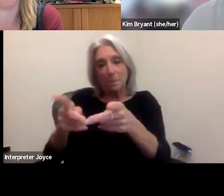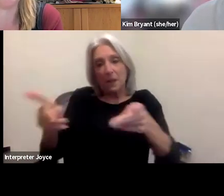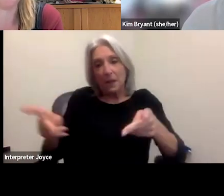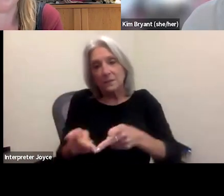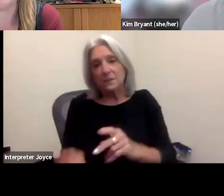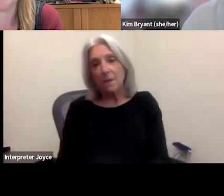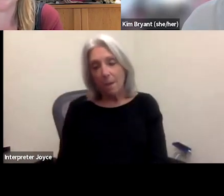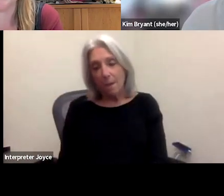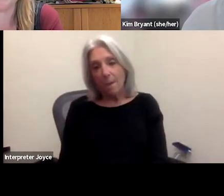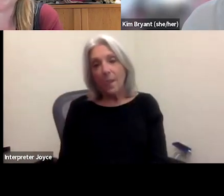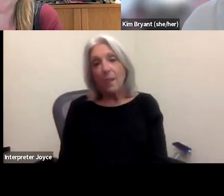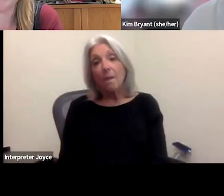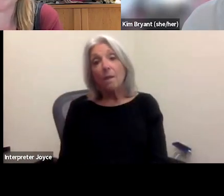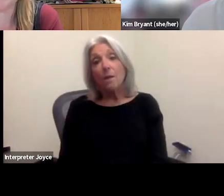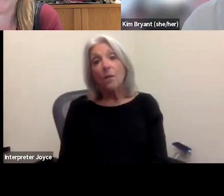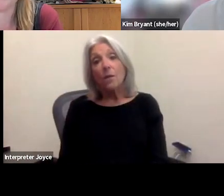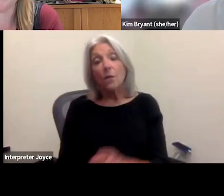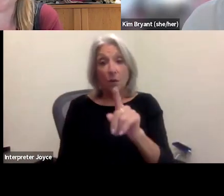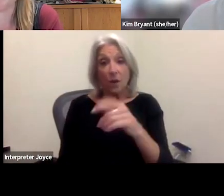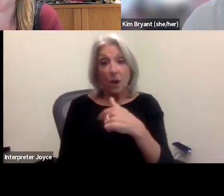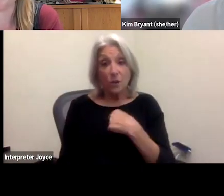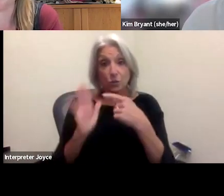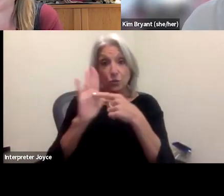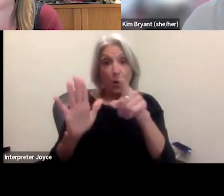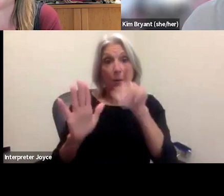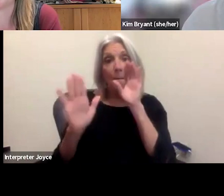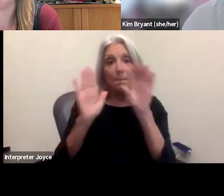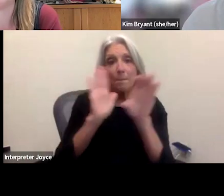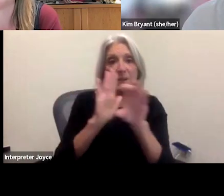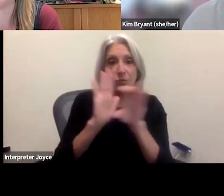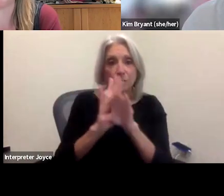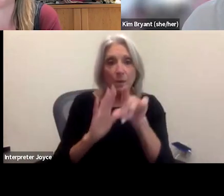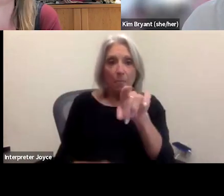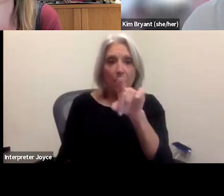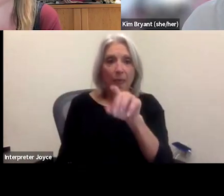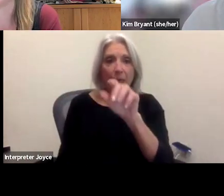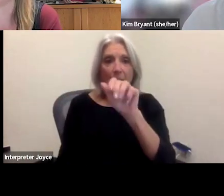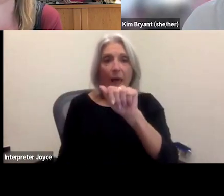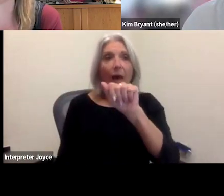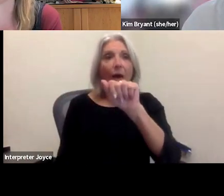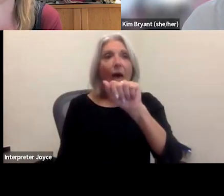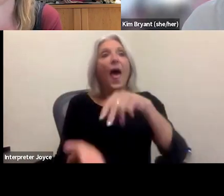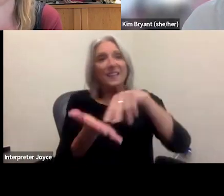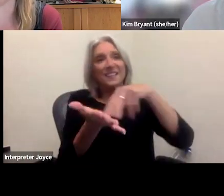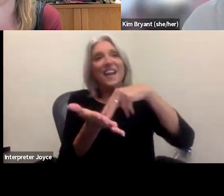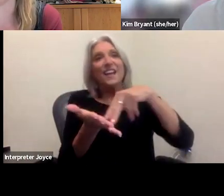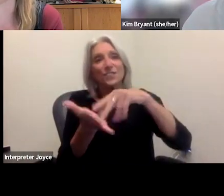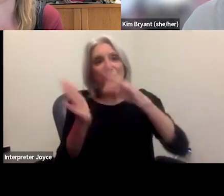We can positively-- and here's a picture of Alice Sheppard and Laurel Lawson doing really cool wheelchair dancing.